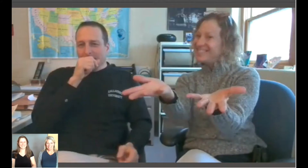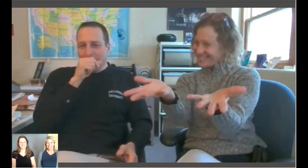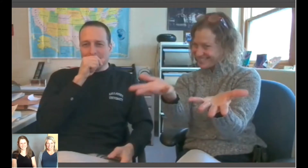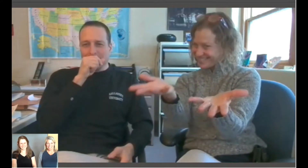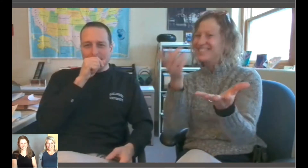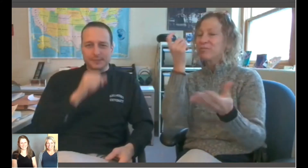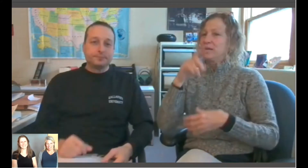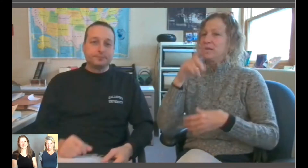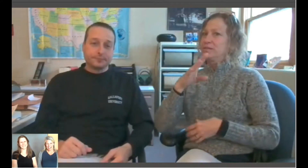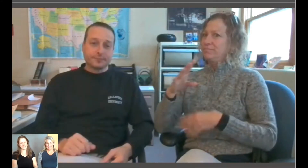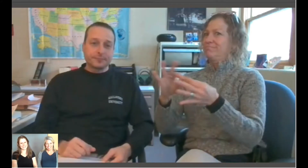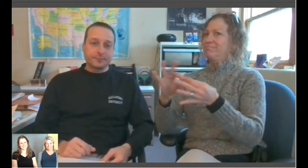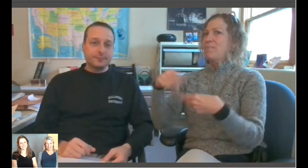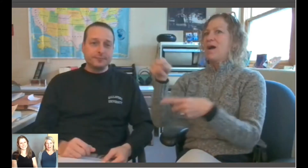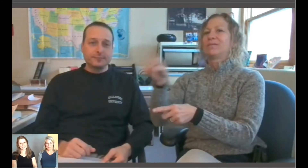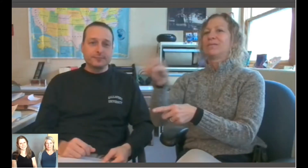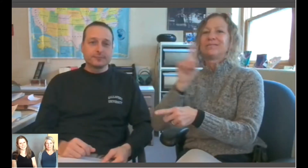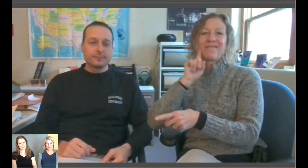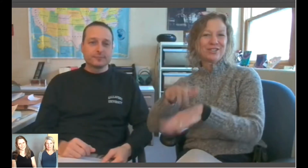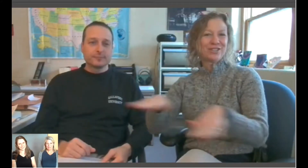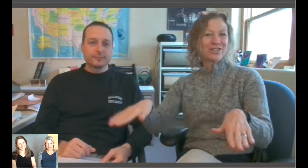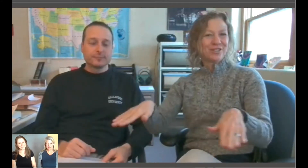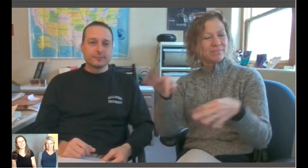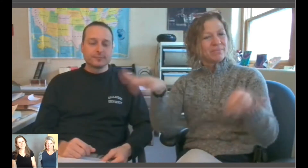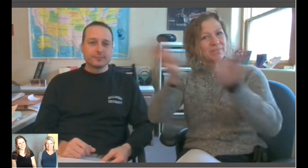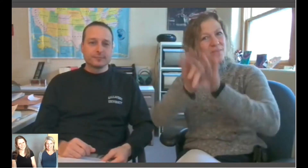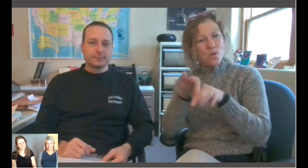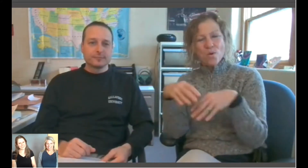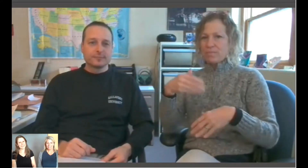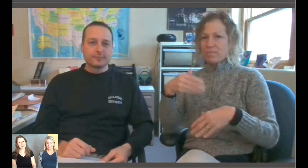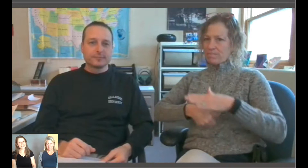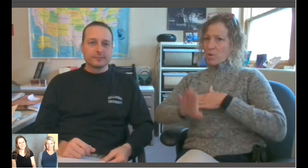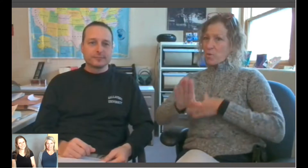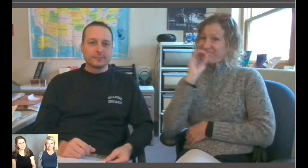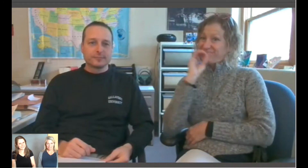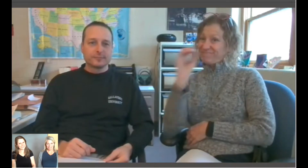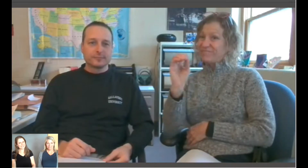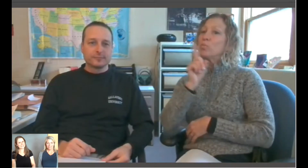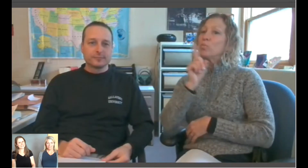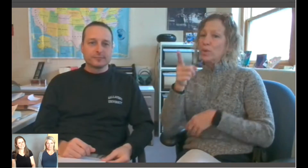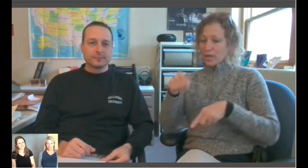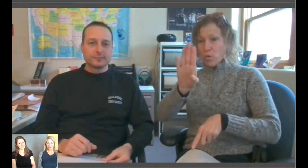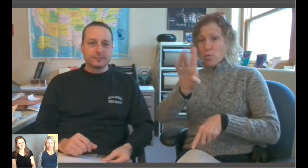a young age. For Deaf children it's important to remember when they're first born, when they're infants,